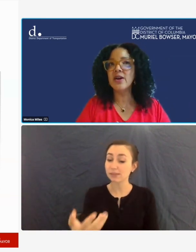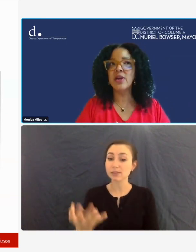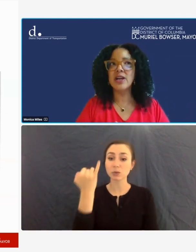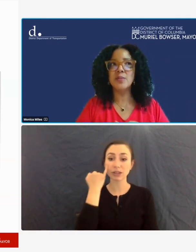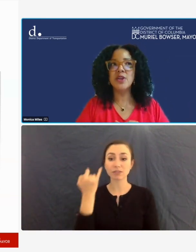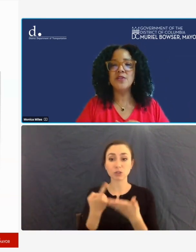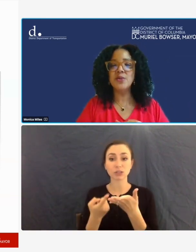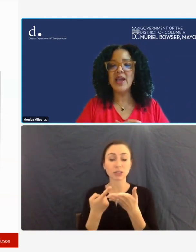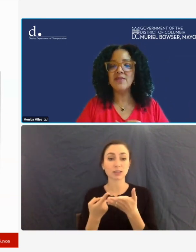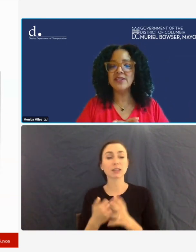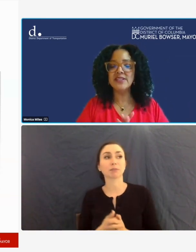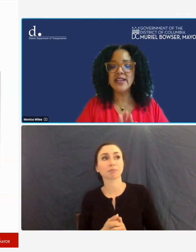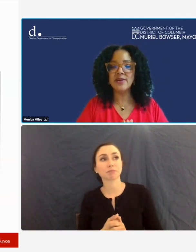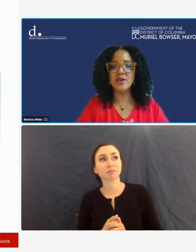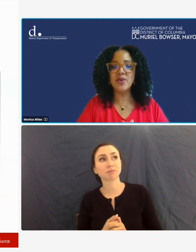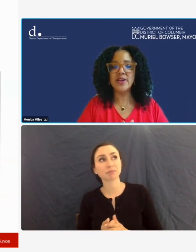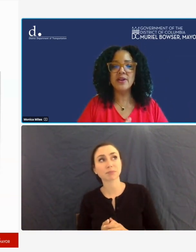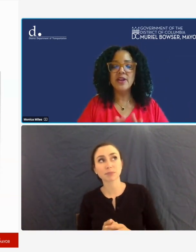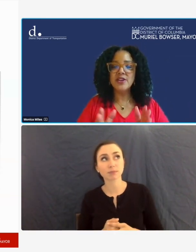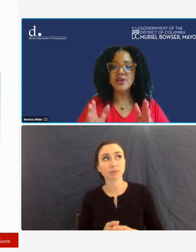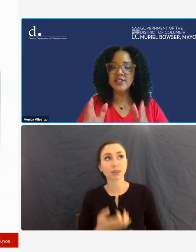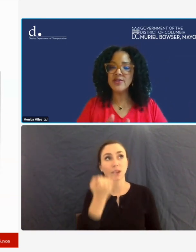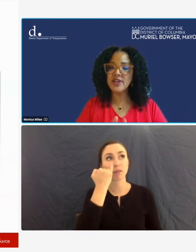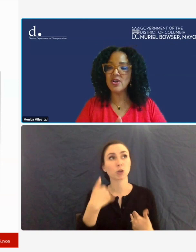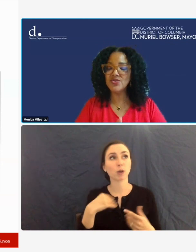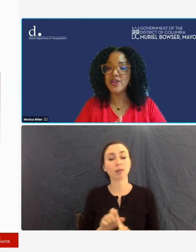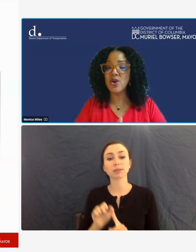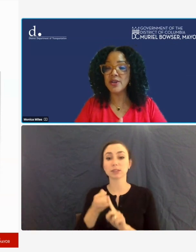um if you have the scenario where your indirect cost rate auditor